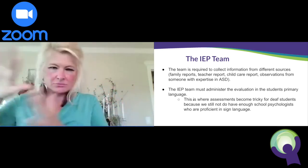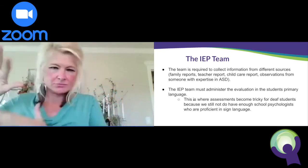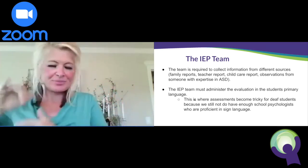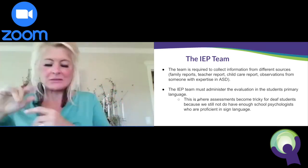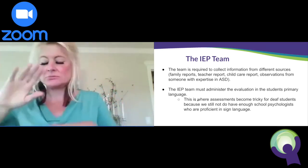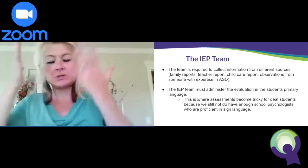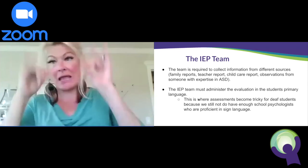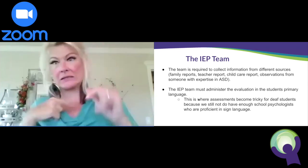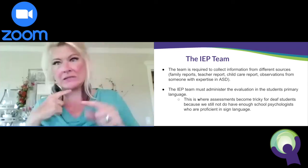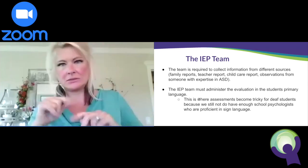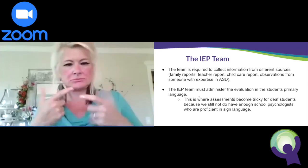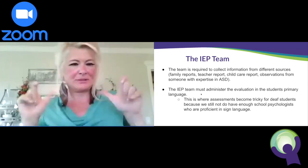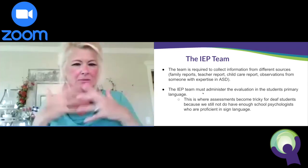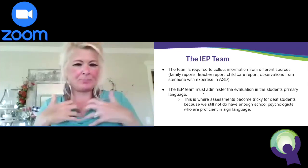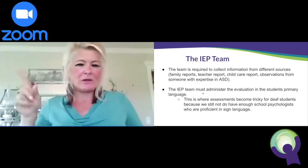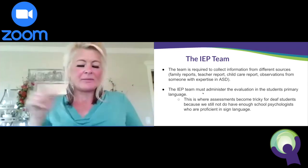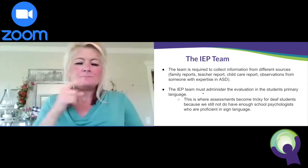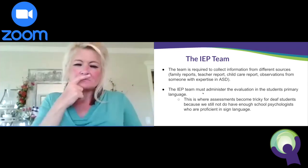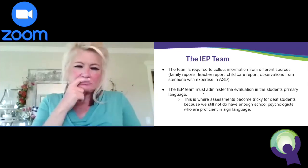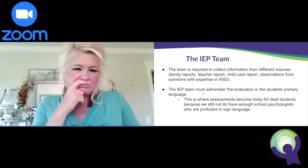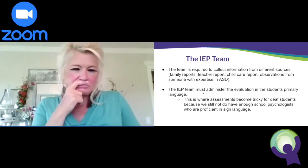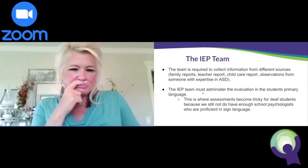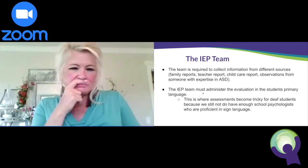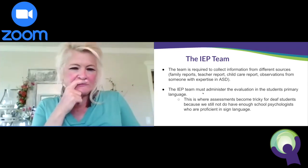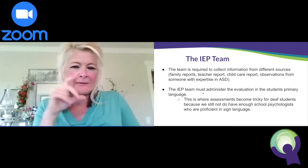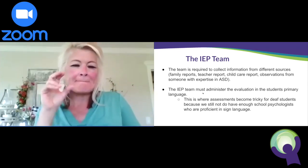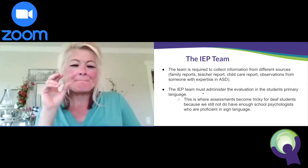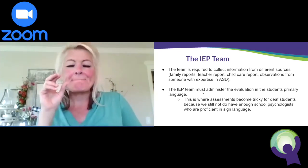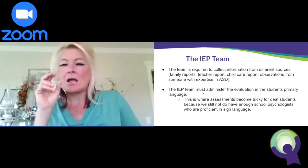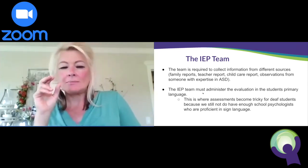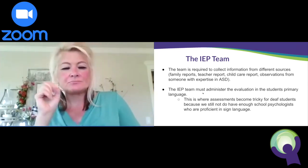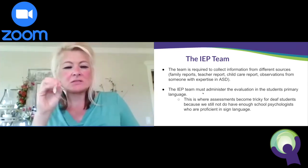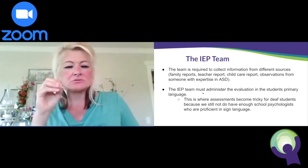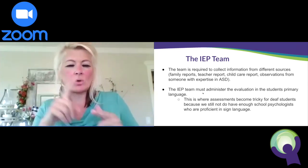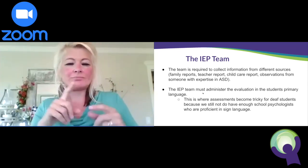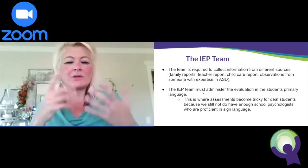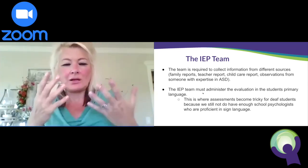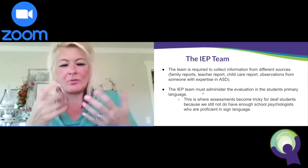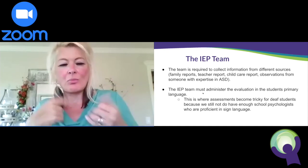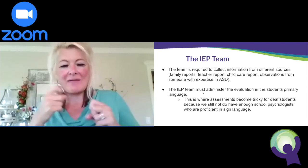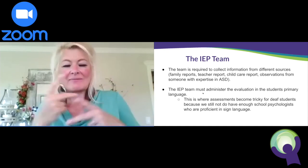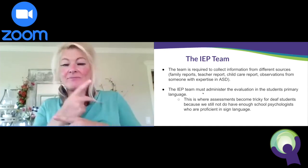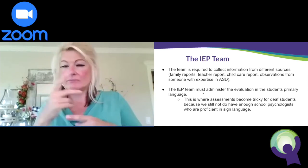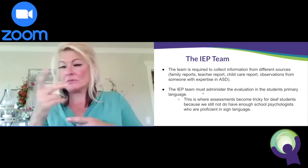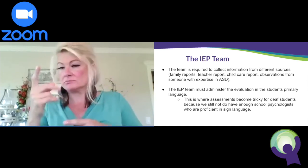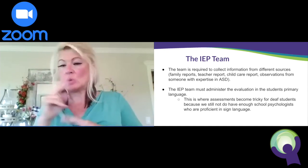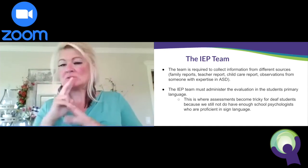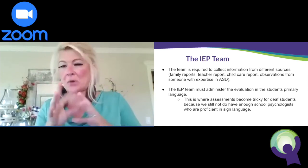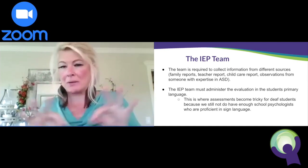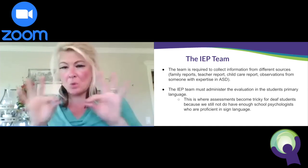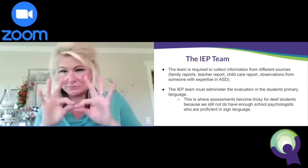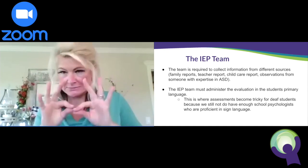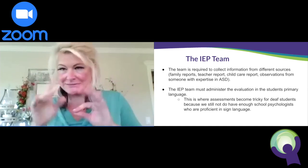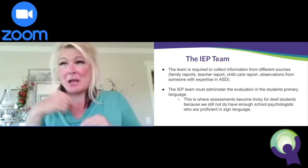ITP programs for interpreters and etc.